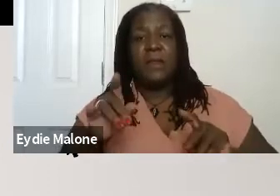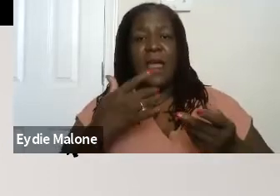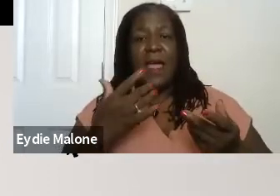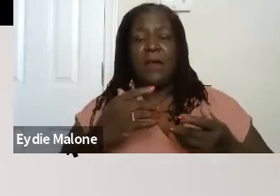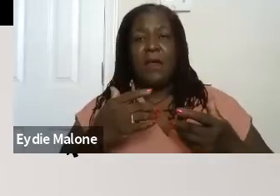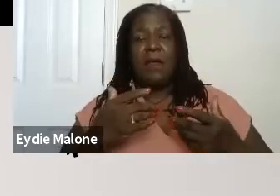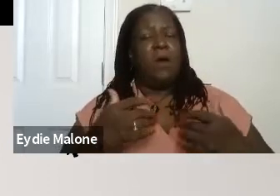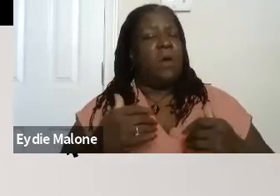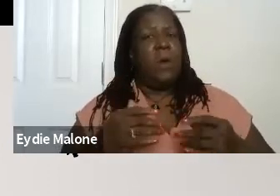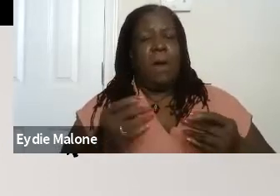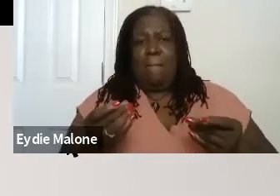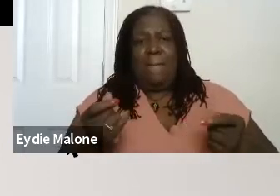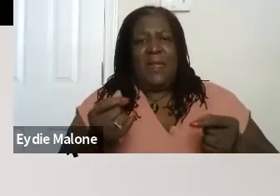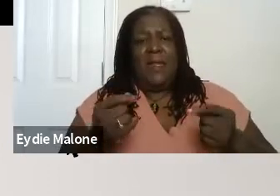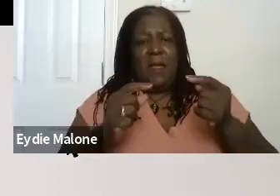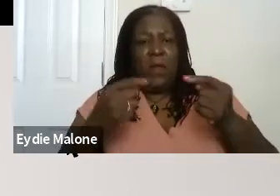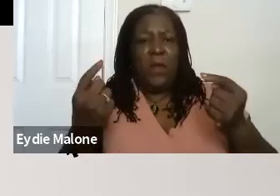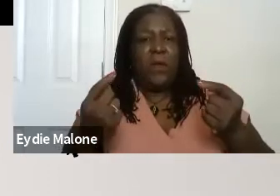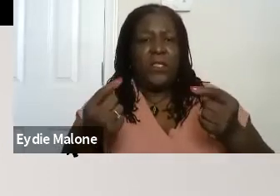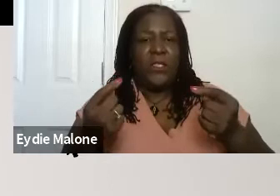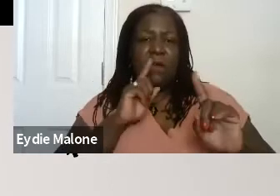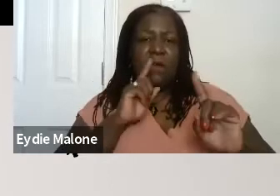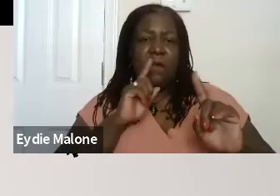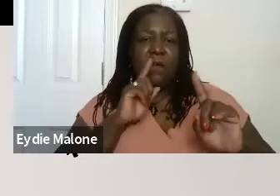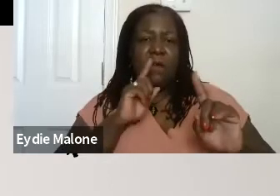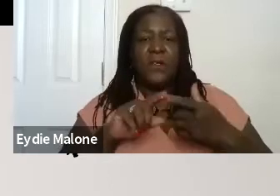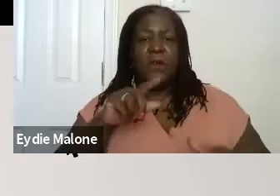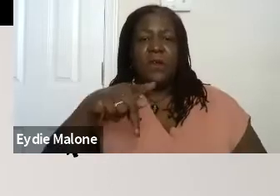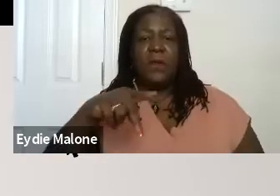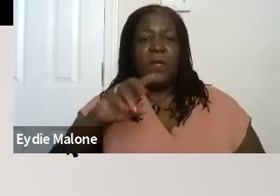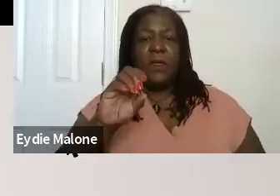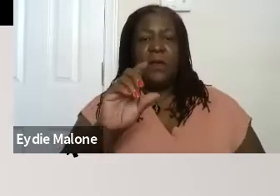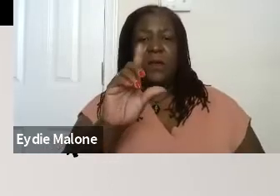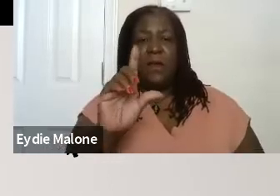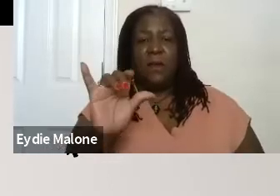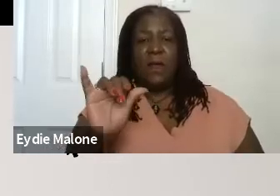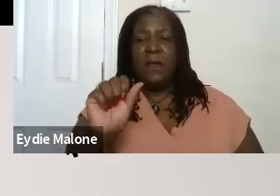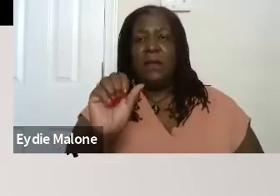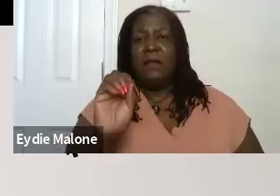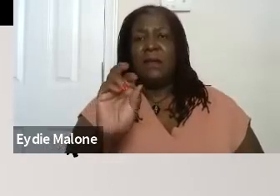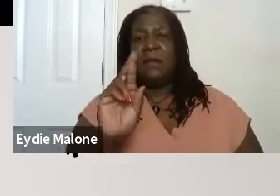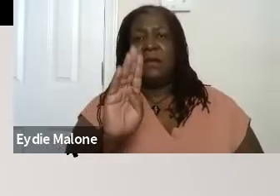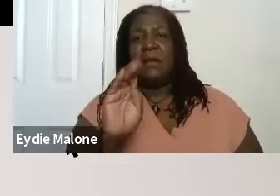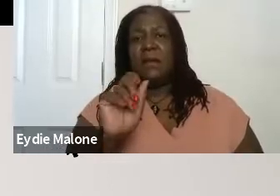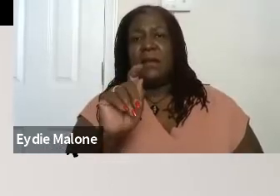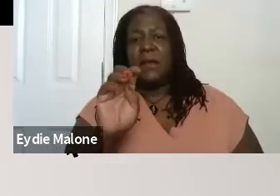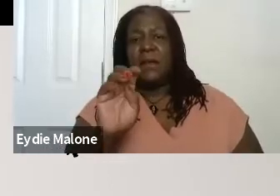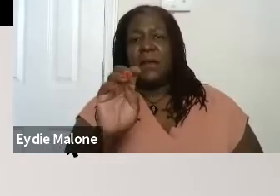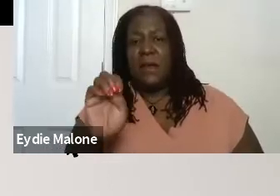reactions to polysorbate or polyethylene glycol and this is defined having reaction within four hours